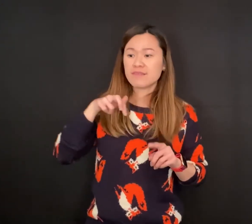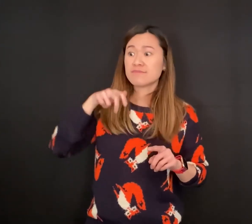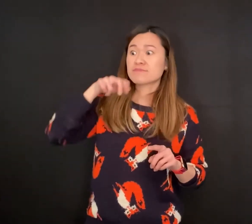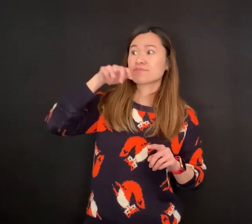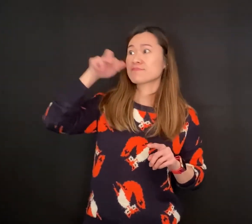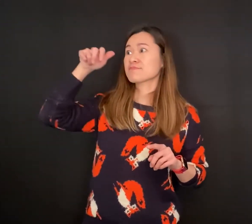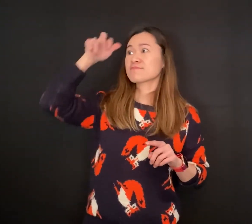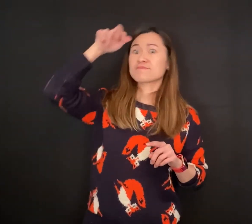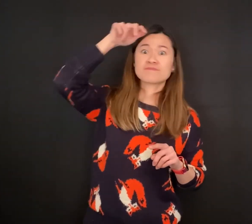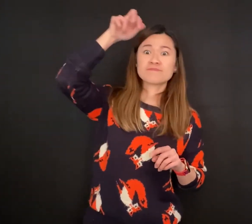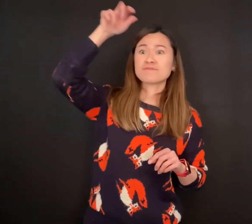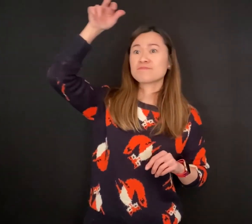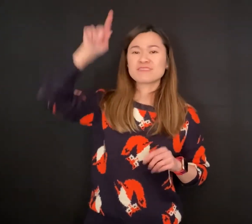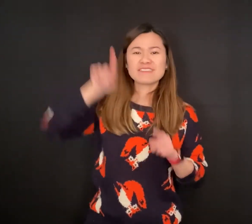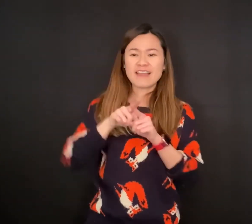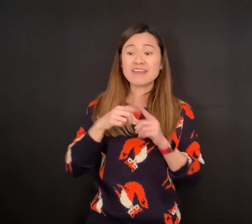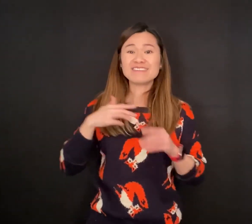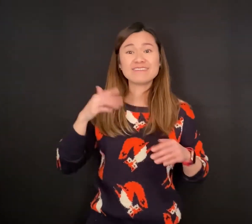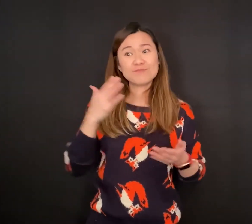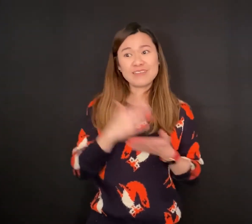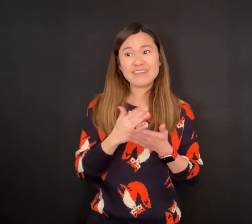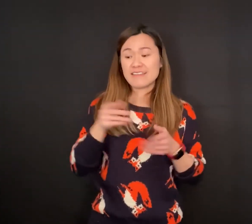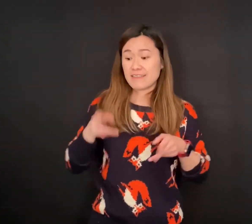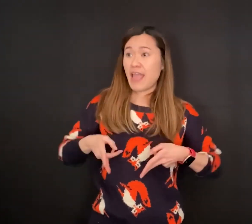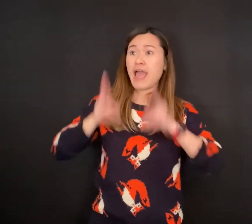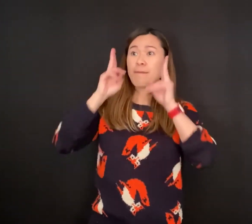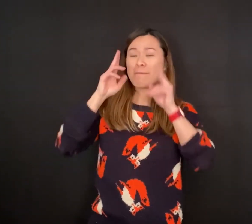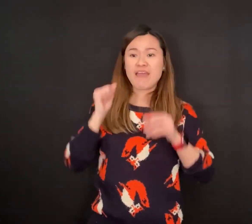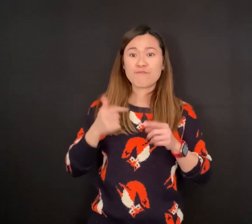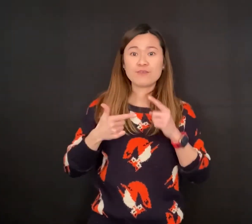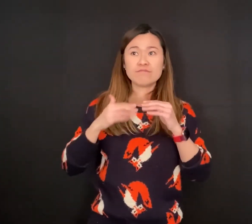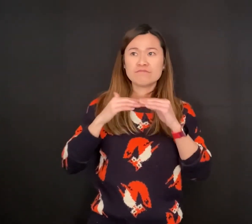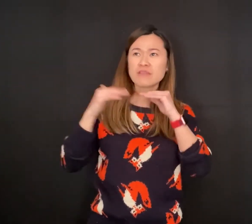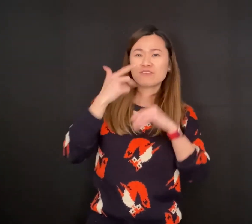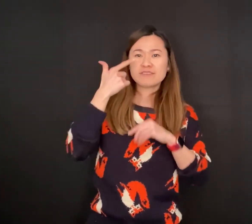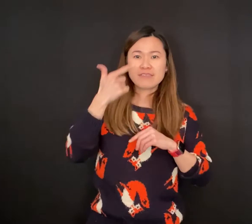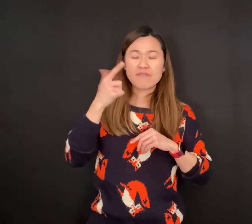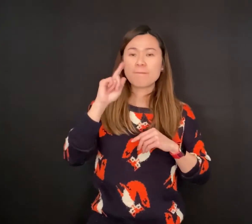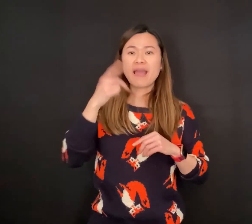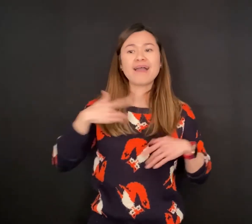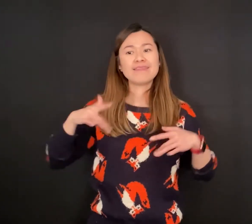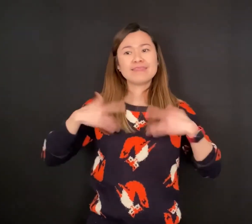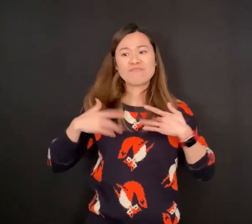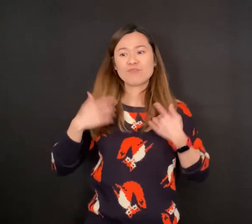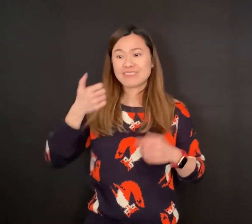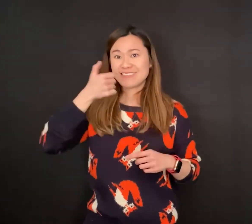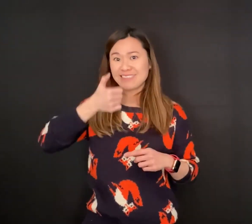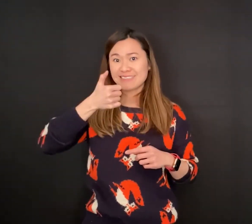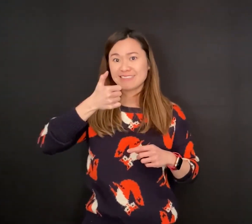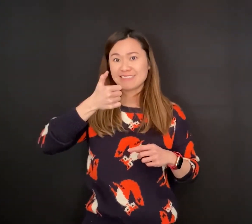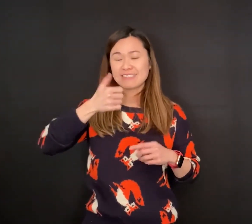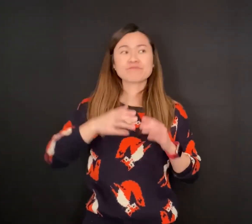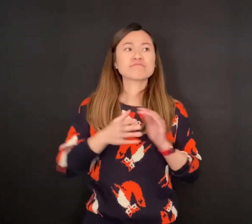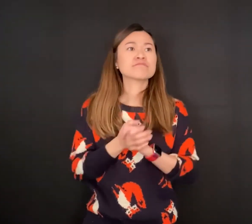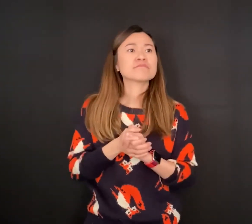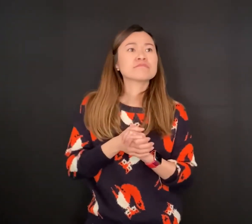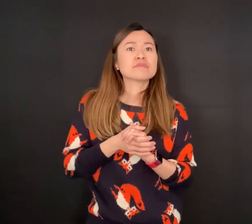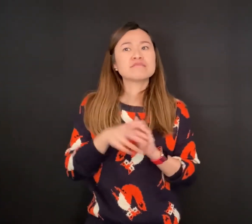Plus also up the stairs of my apartment building. It's a seven level building but I live on the sixth floor.